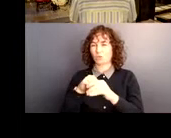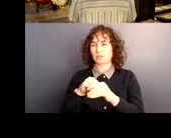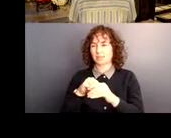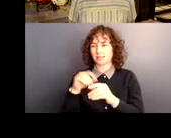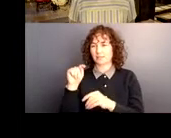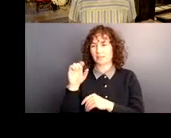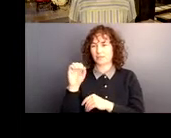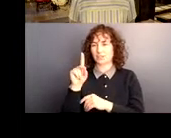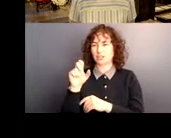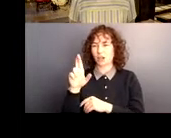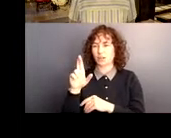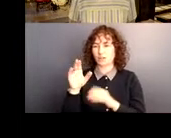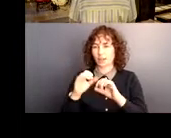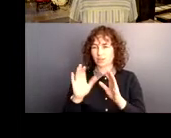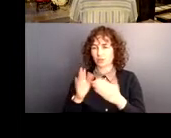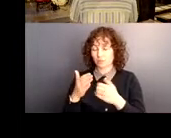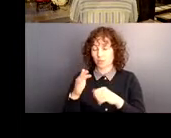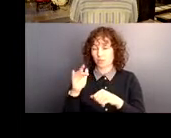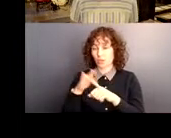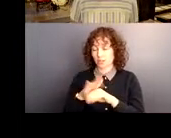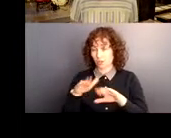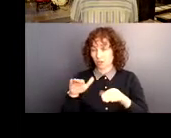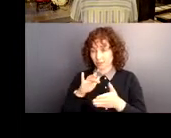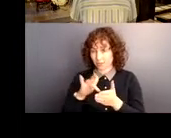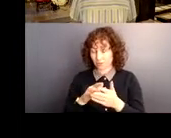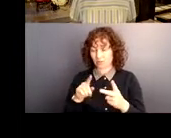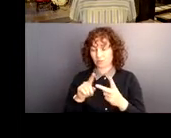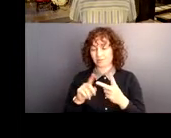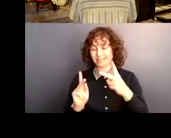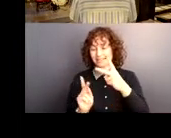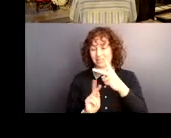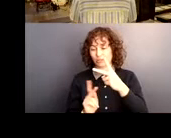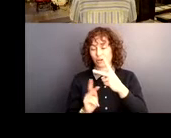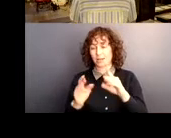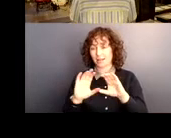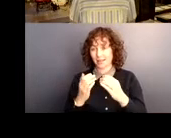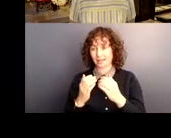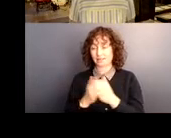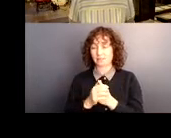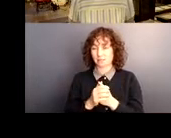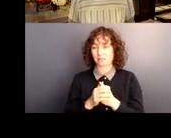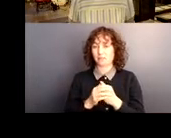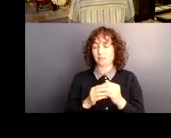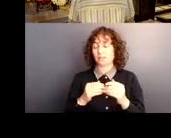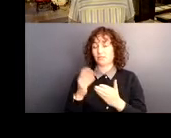at an early childhood center a kindergarten class within a school serving students from a low socioeconomic background